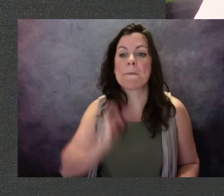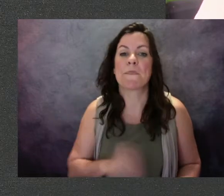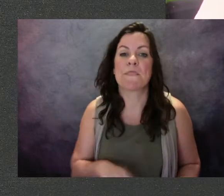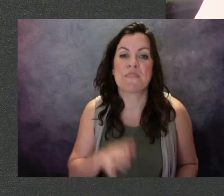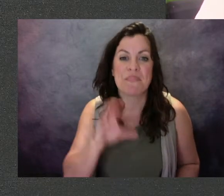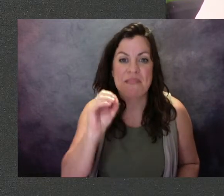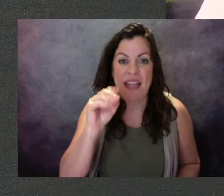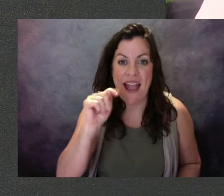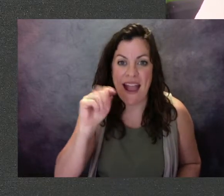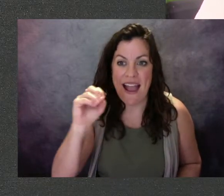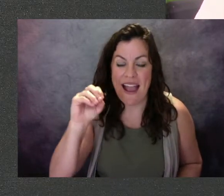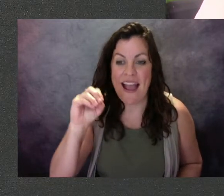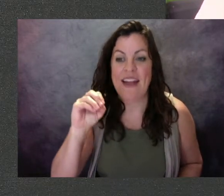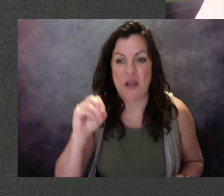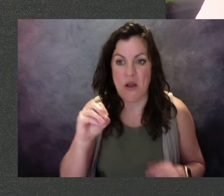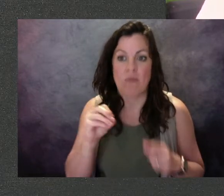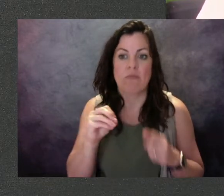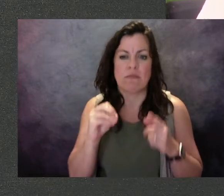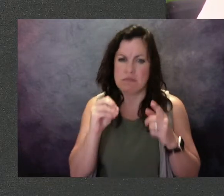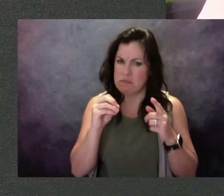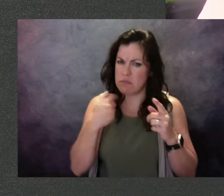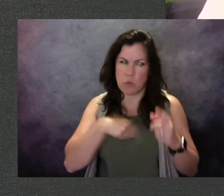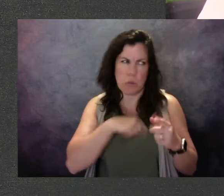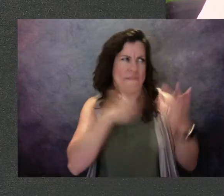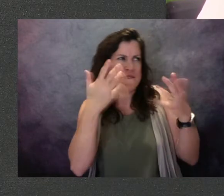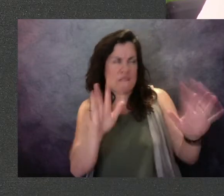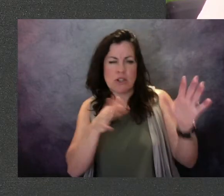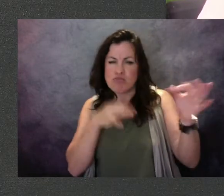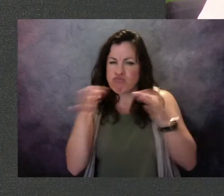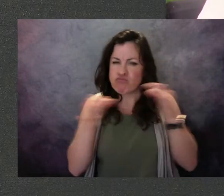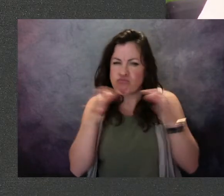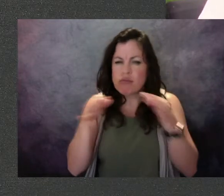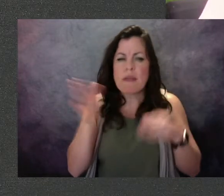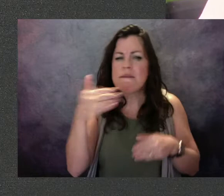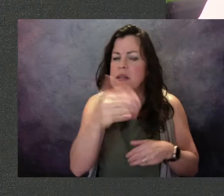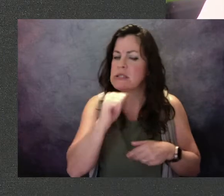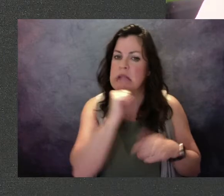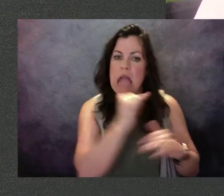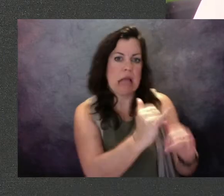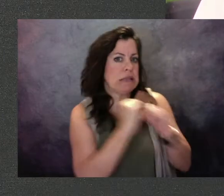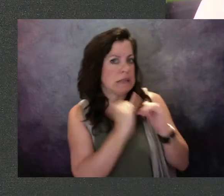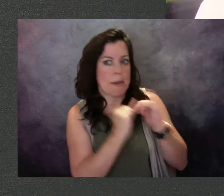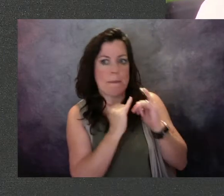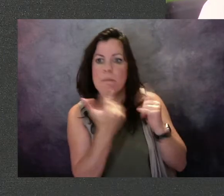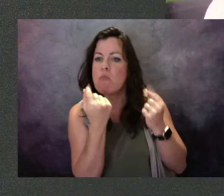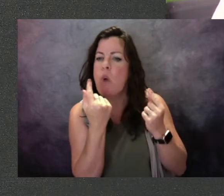all the parts of the fish that are not like people, you and I at home. Well, fish have a few basic parts.